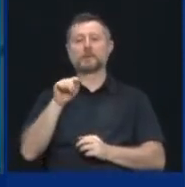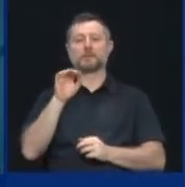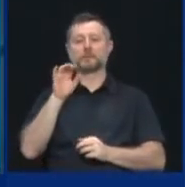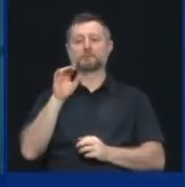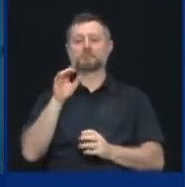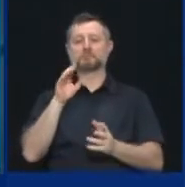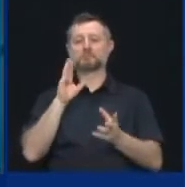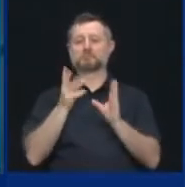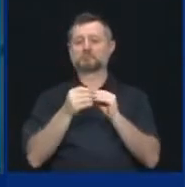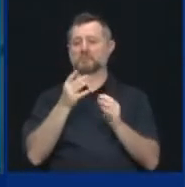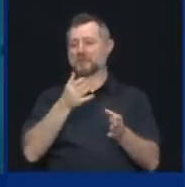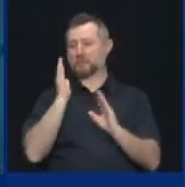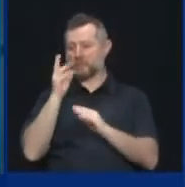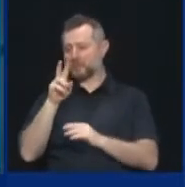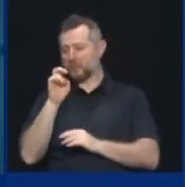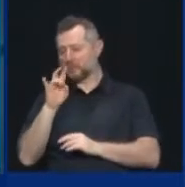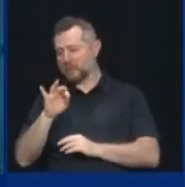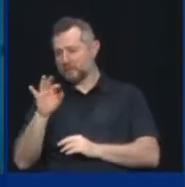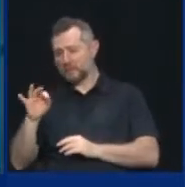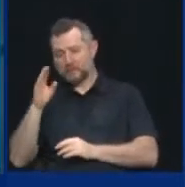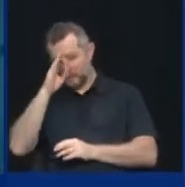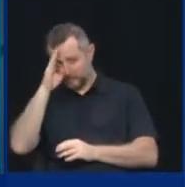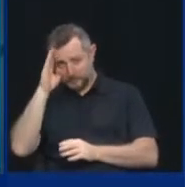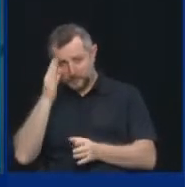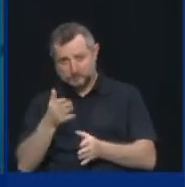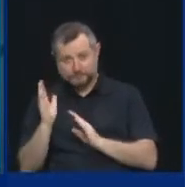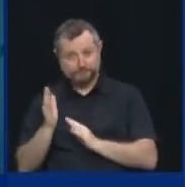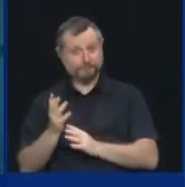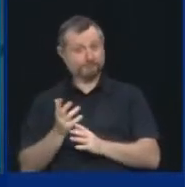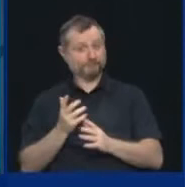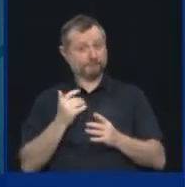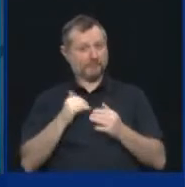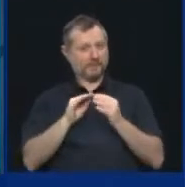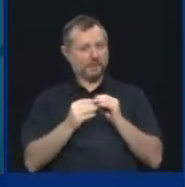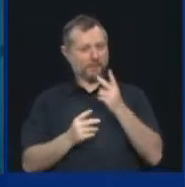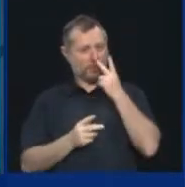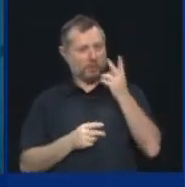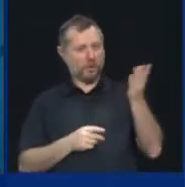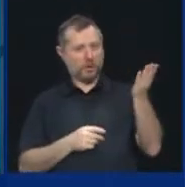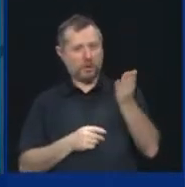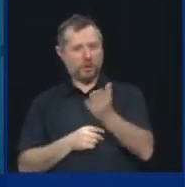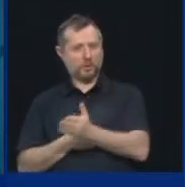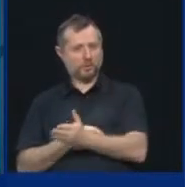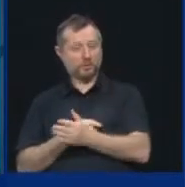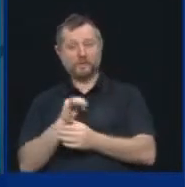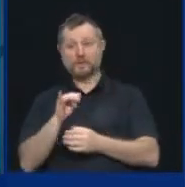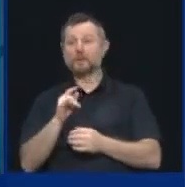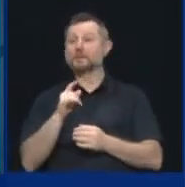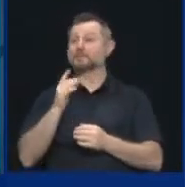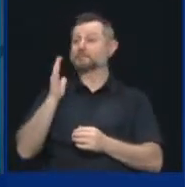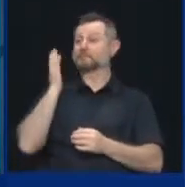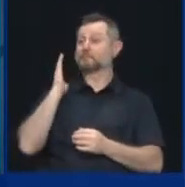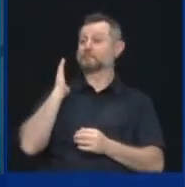THE POSITIVITY TODAY IS .,66 799 PEOPLEN I HOSPITALS, JUST